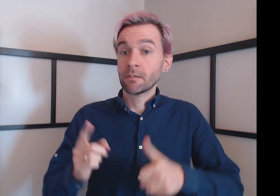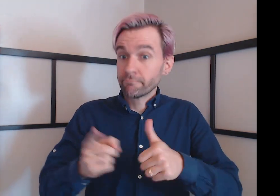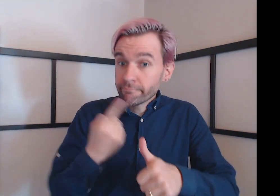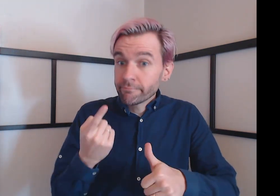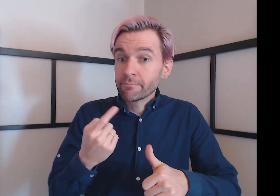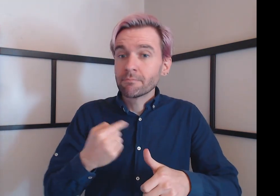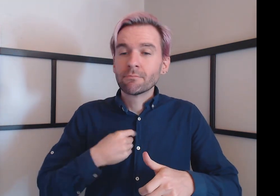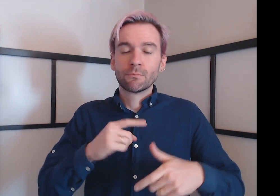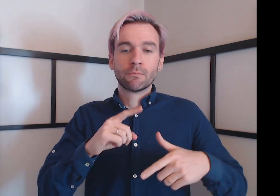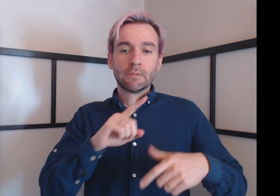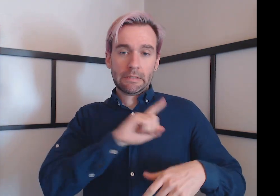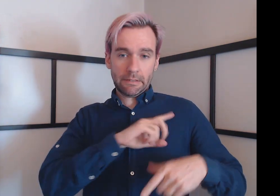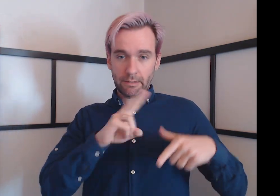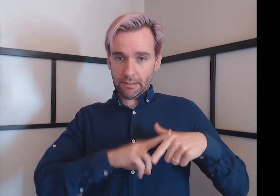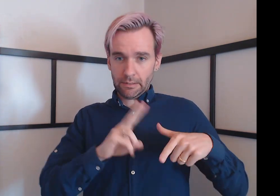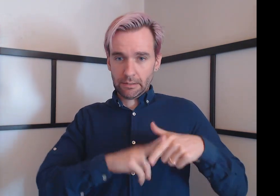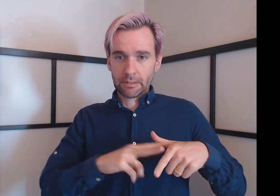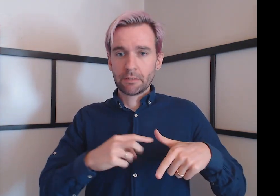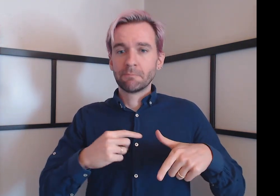But first, let me introduce myself a bit.